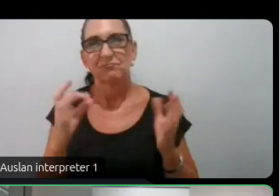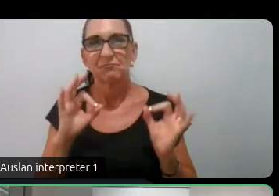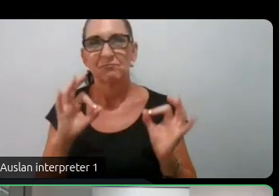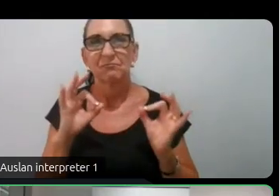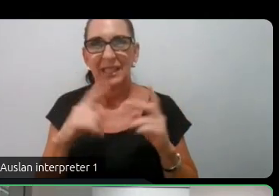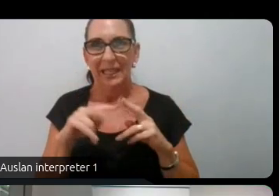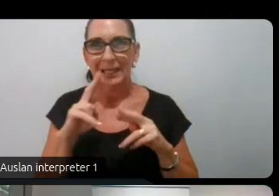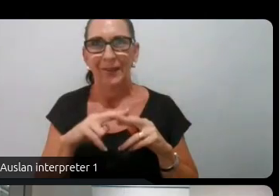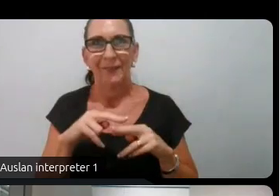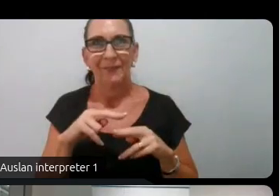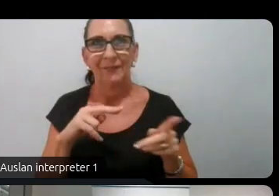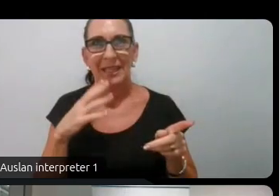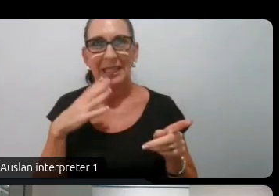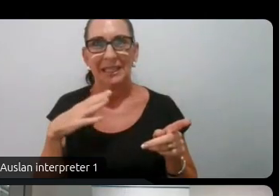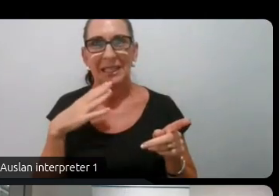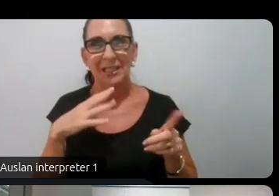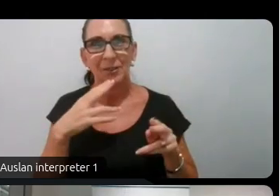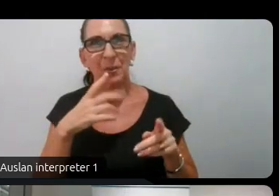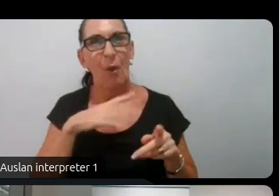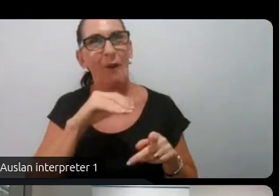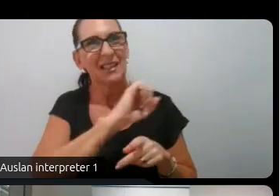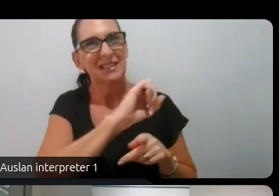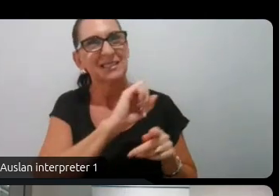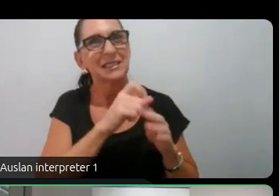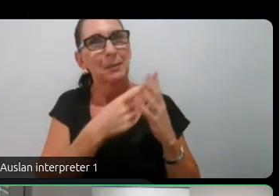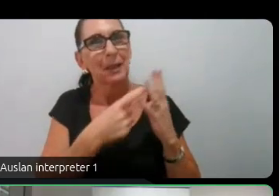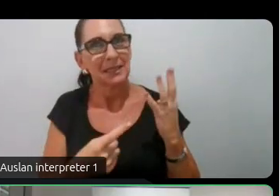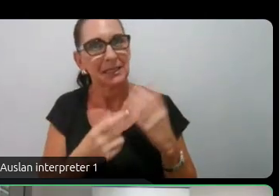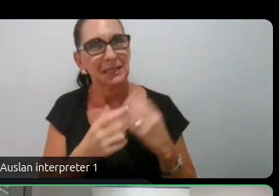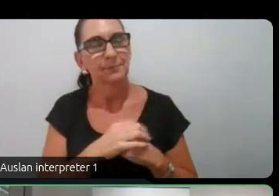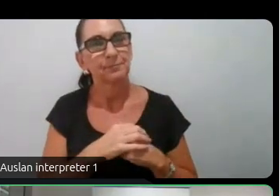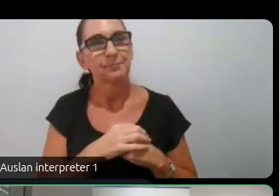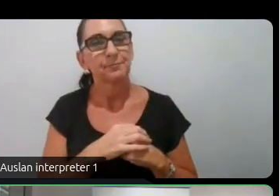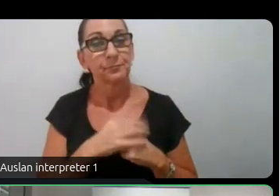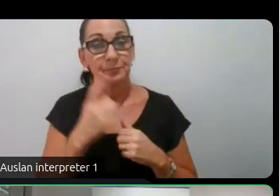is coming from their disability. Um I have a note at the bottom of this which is that the